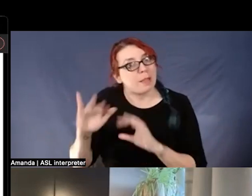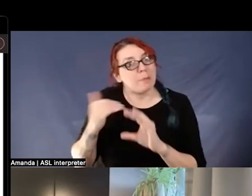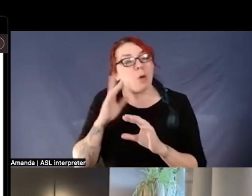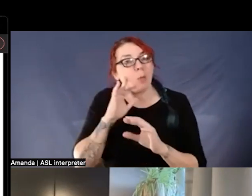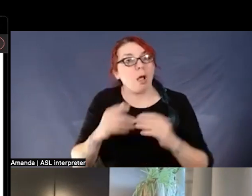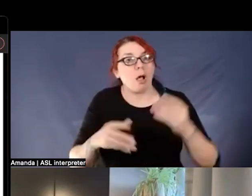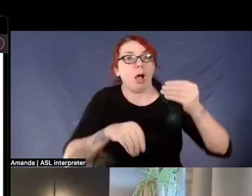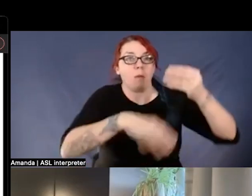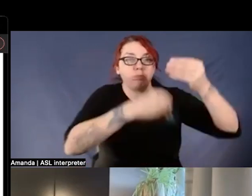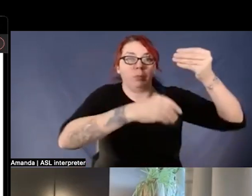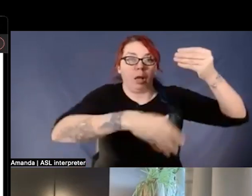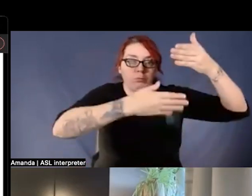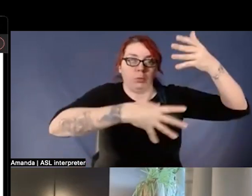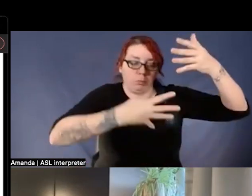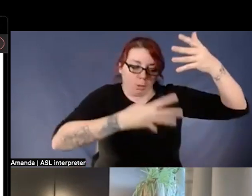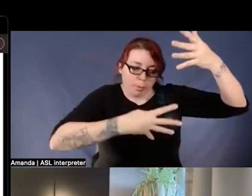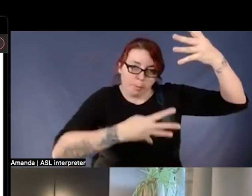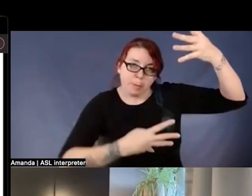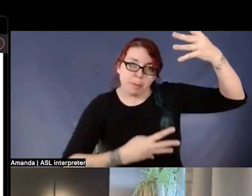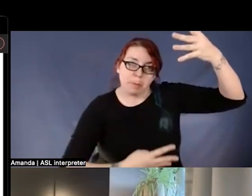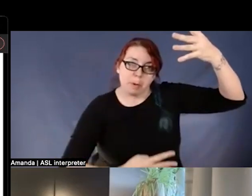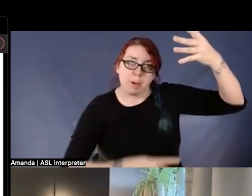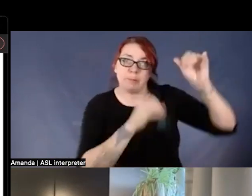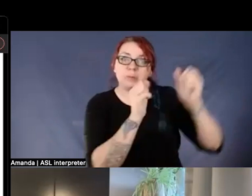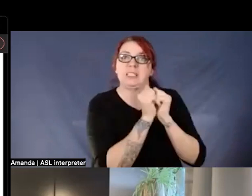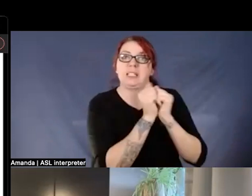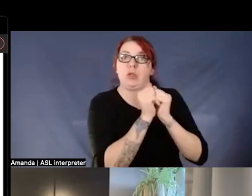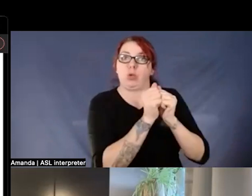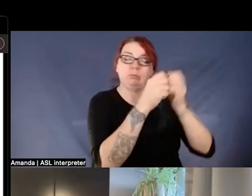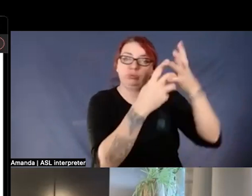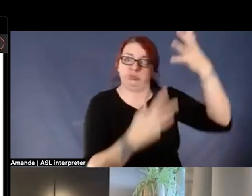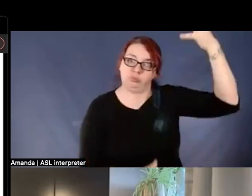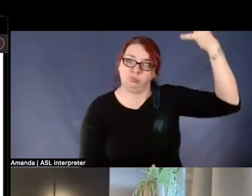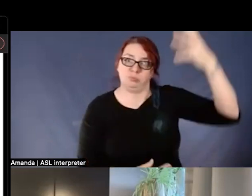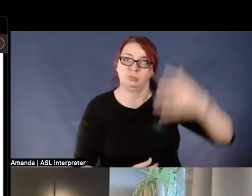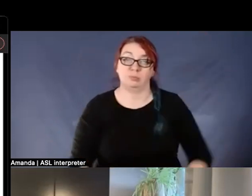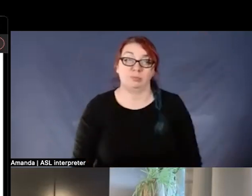supplements my to-do list and other organisation systems. I really think you can't fail with this